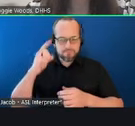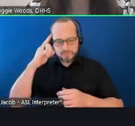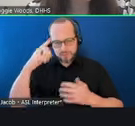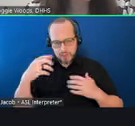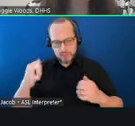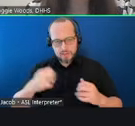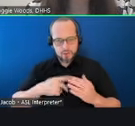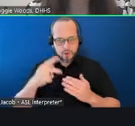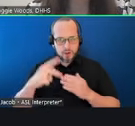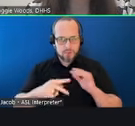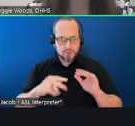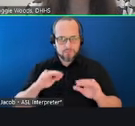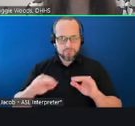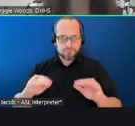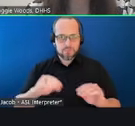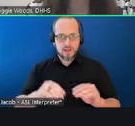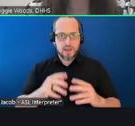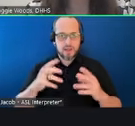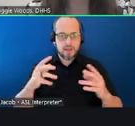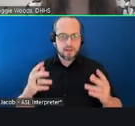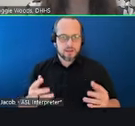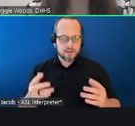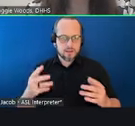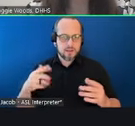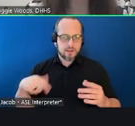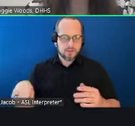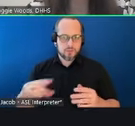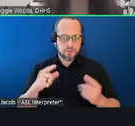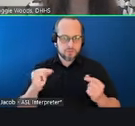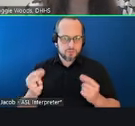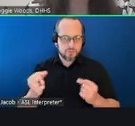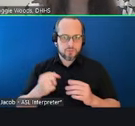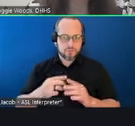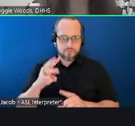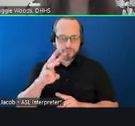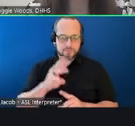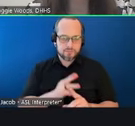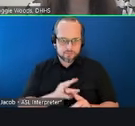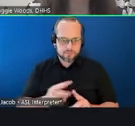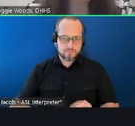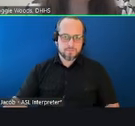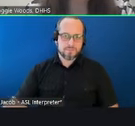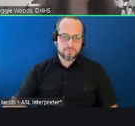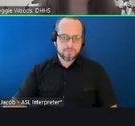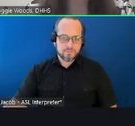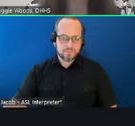got a lot to do over the next six months. uh we will make sure that we are communicating regularly